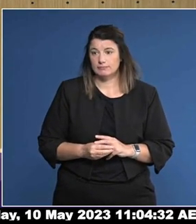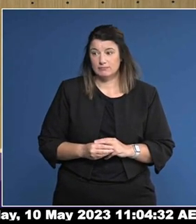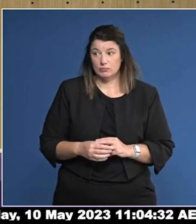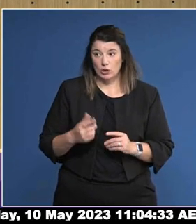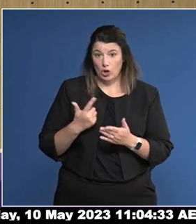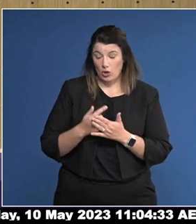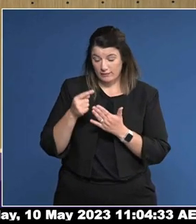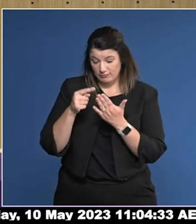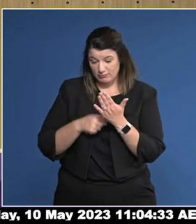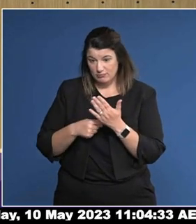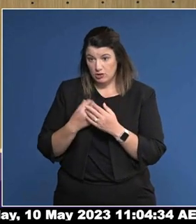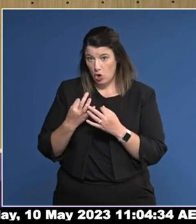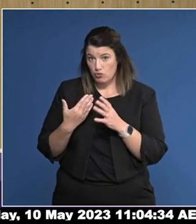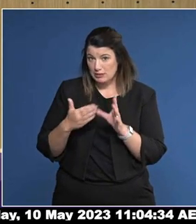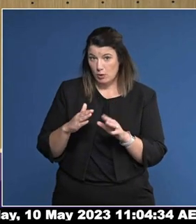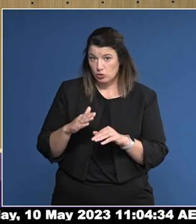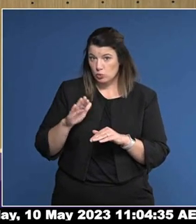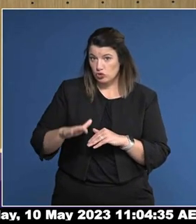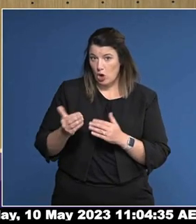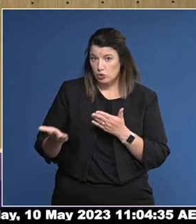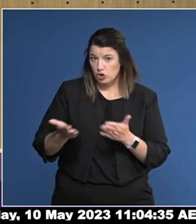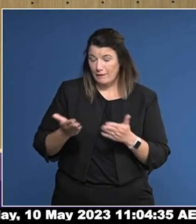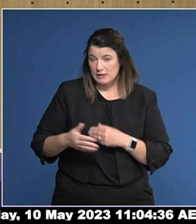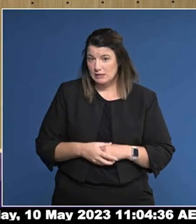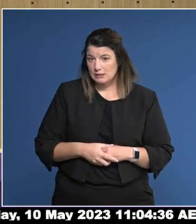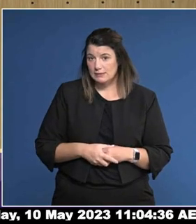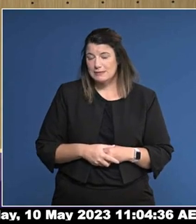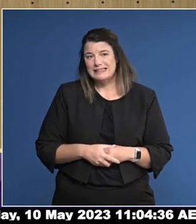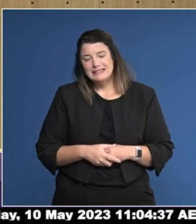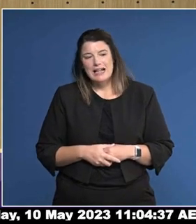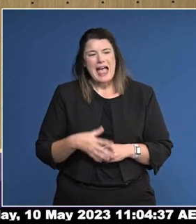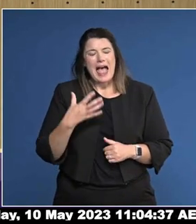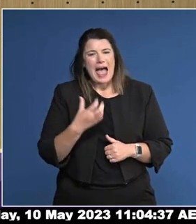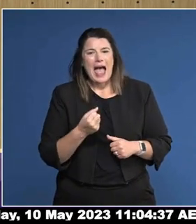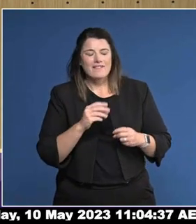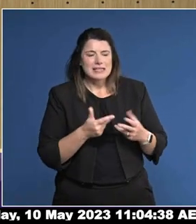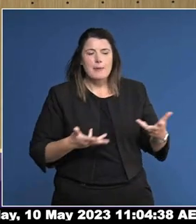services, had there? MS STEVENSON: There had been - there was some conversations at